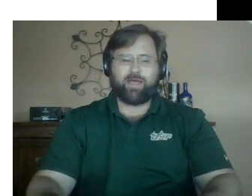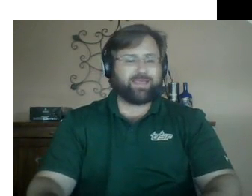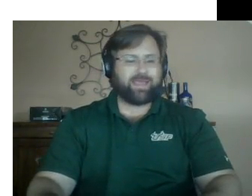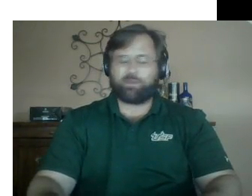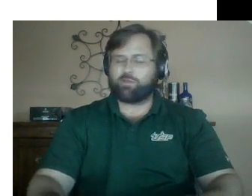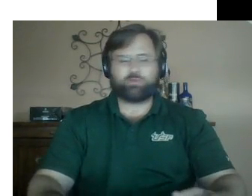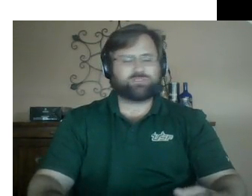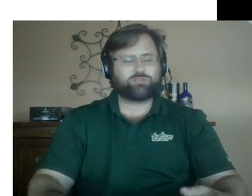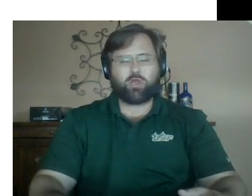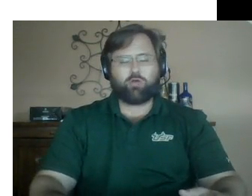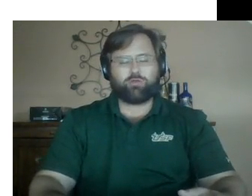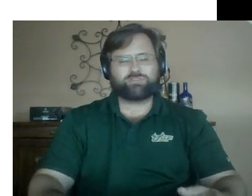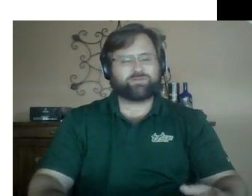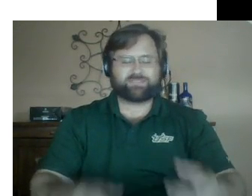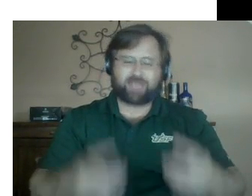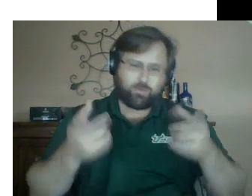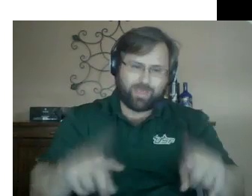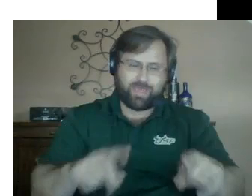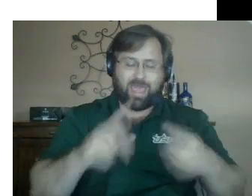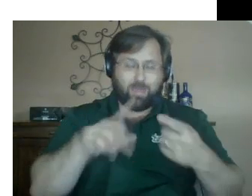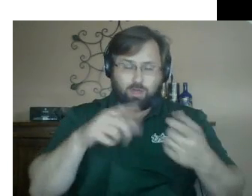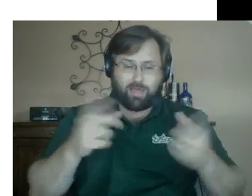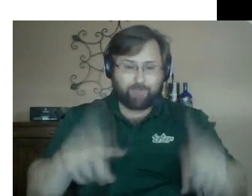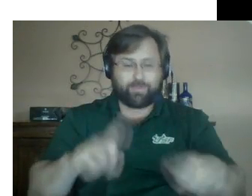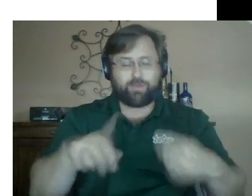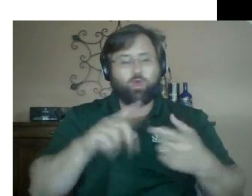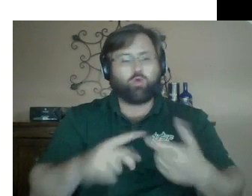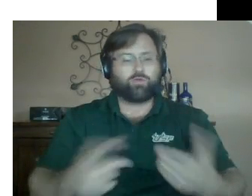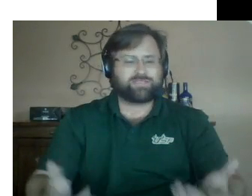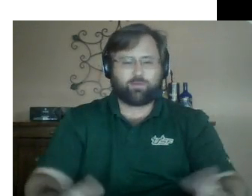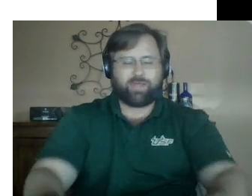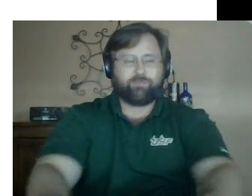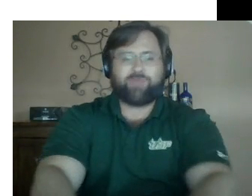again notice there's no use of the sign when it happened or the sign when